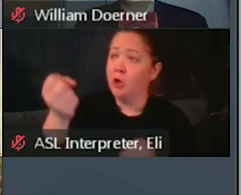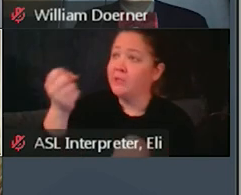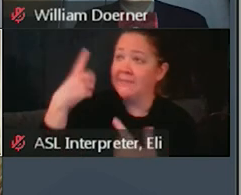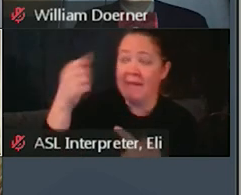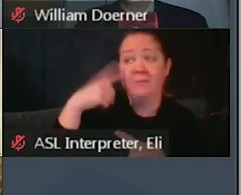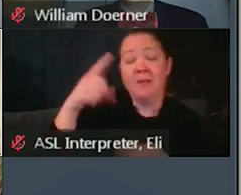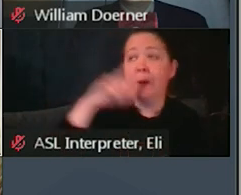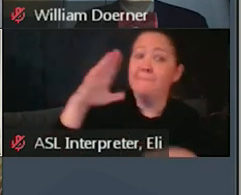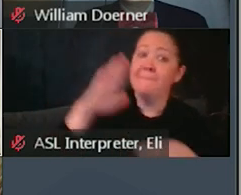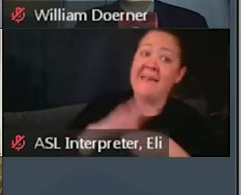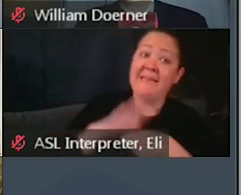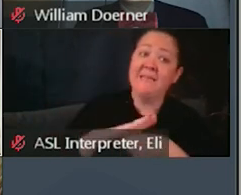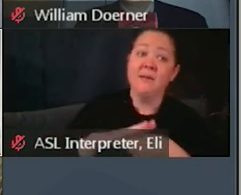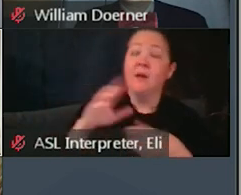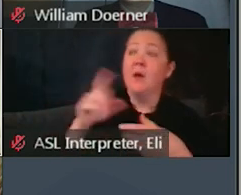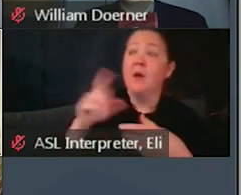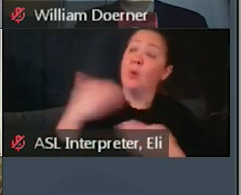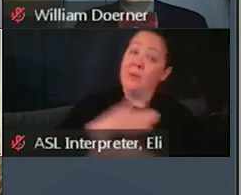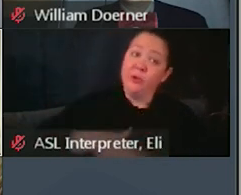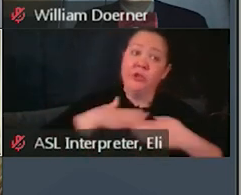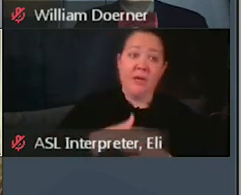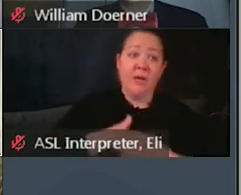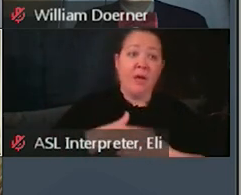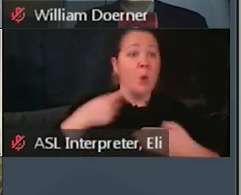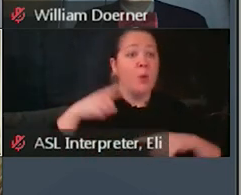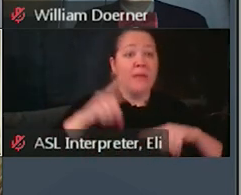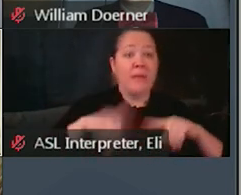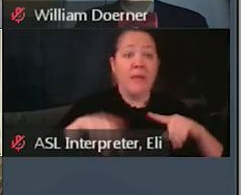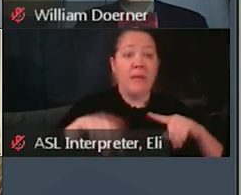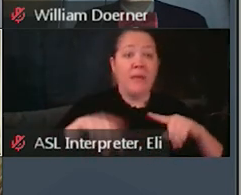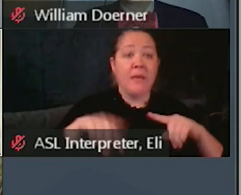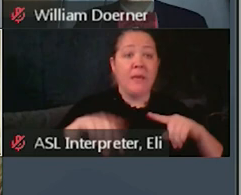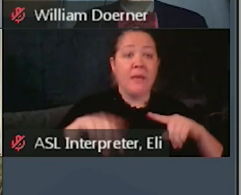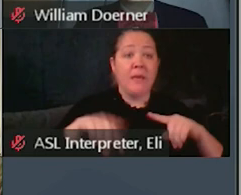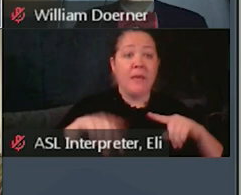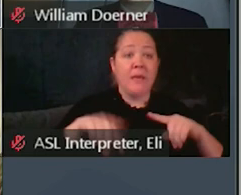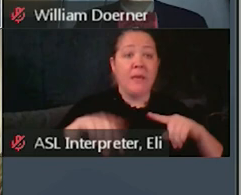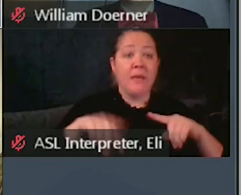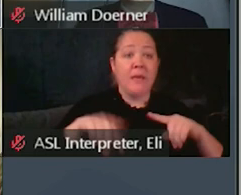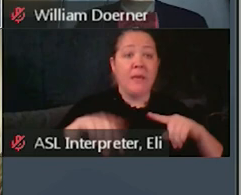We always can't do everything that they want, but we always listen. Thank you, commissioner Geraldo.